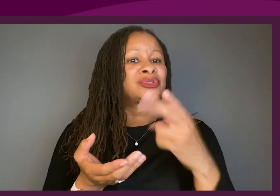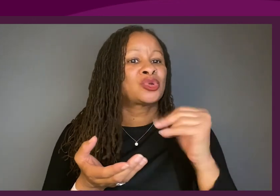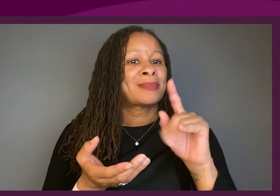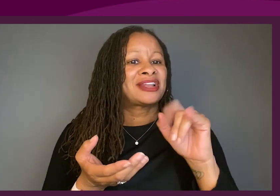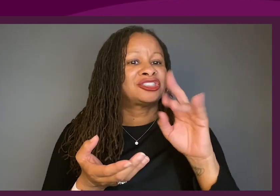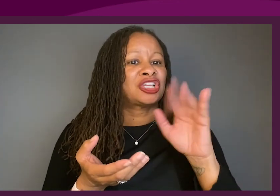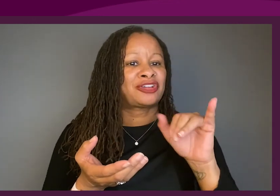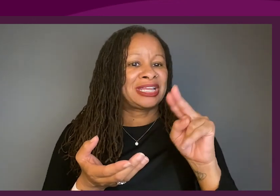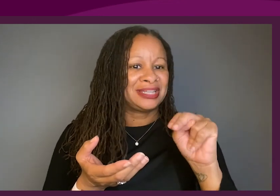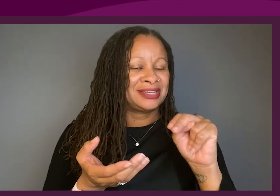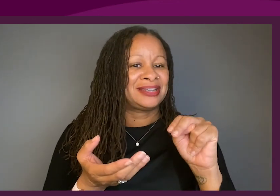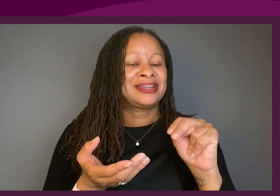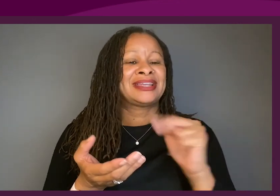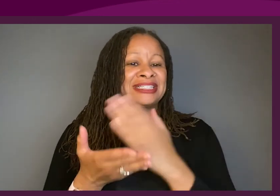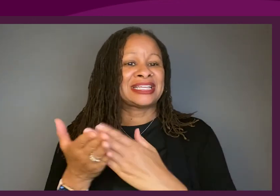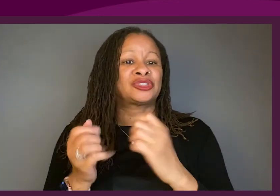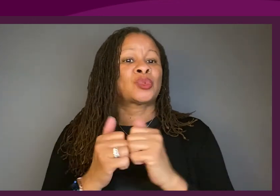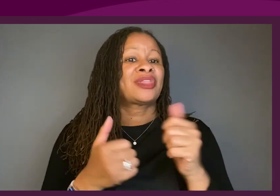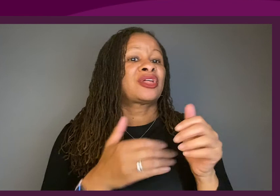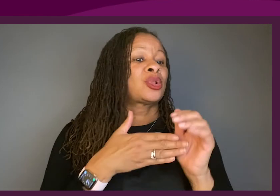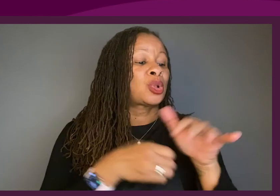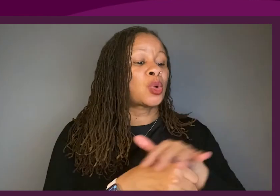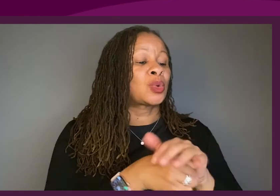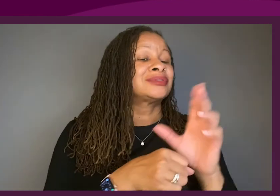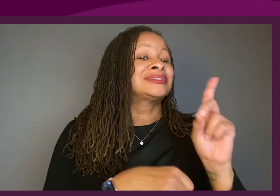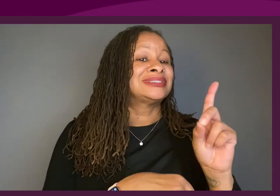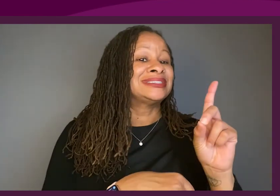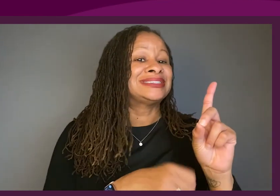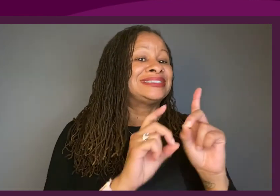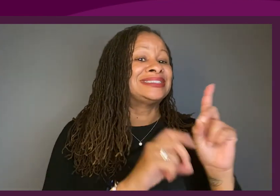and support that do improve outcomes. That's absolutely wonderful.